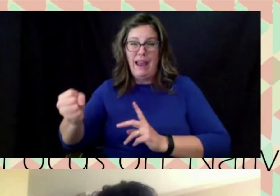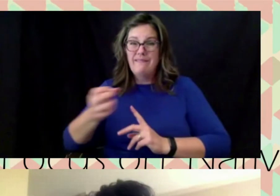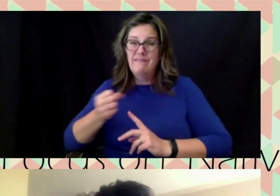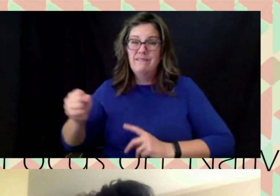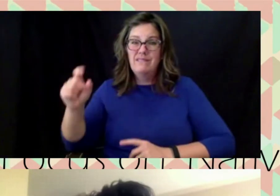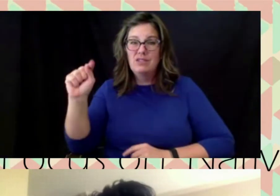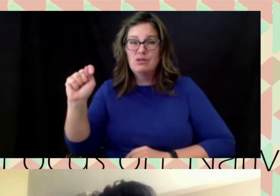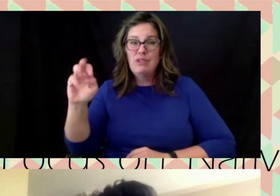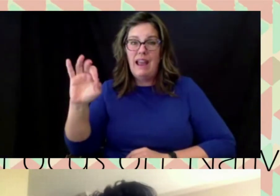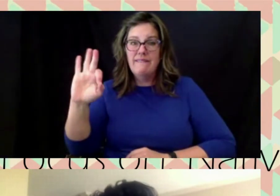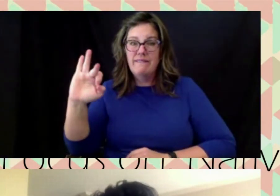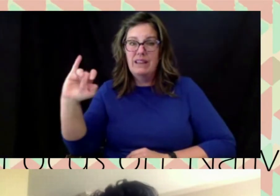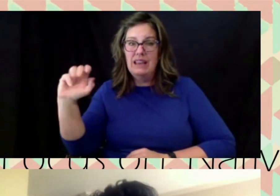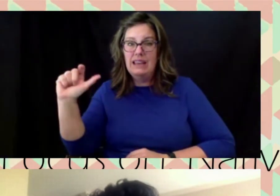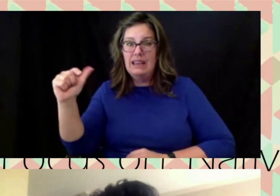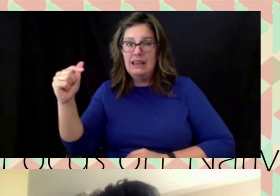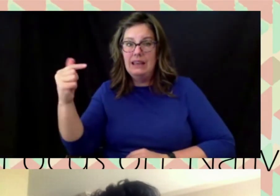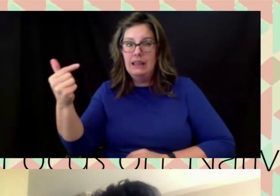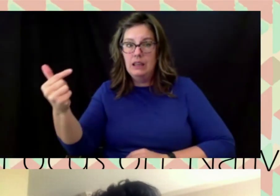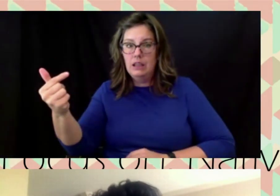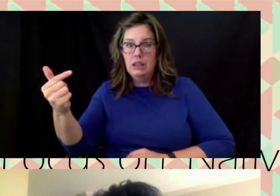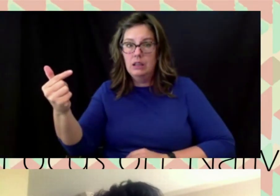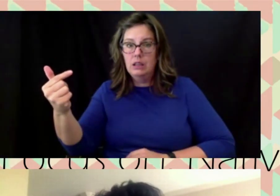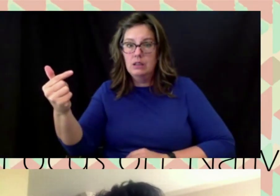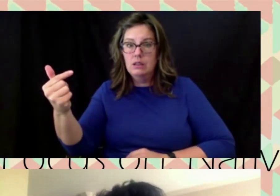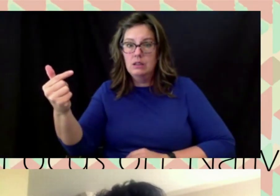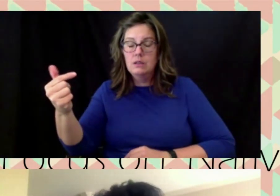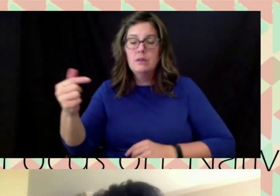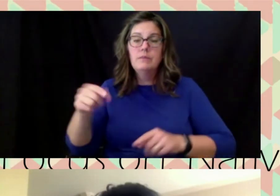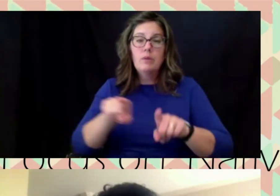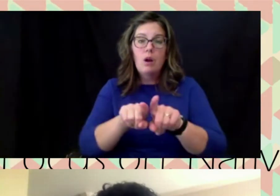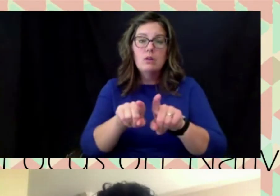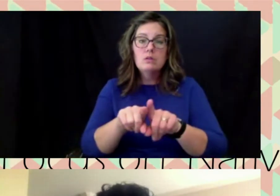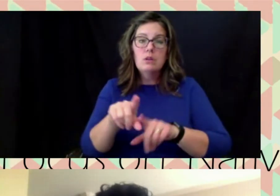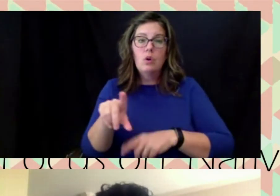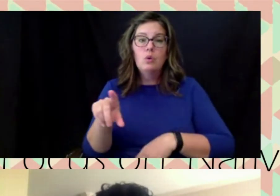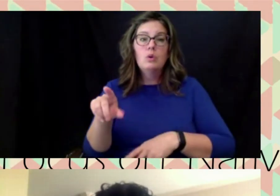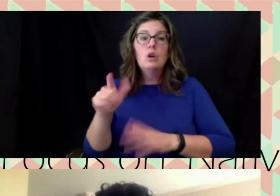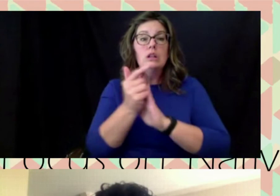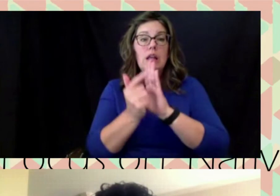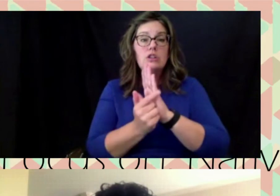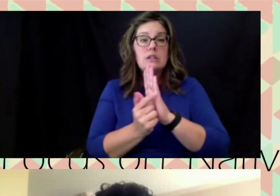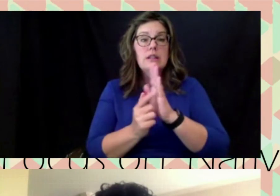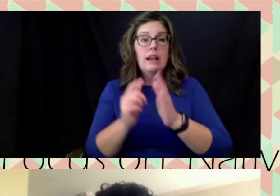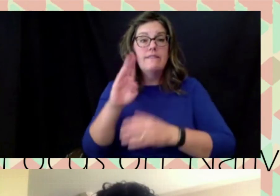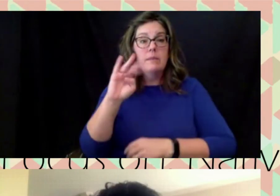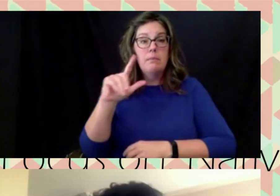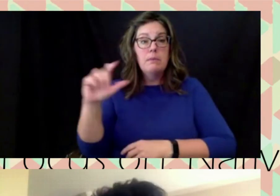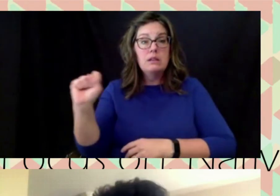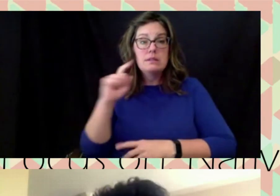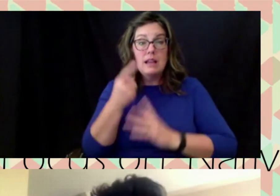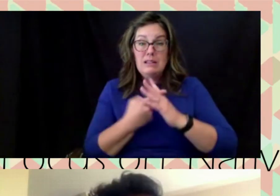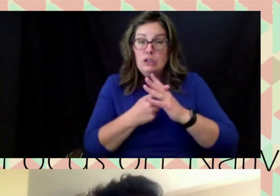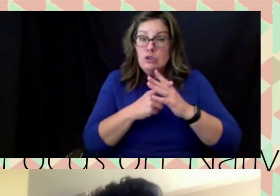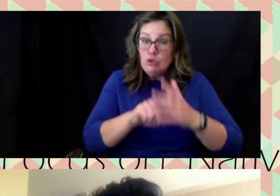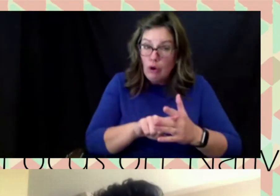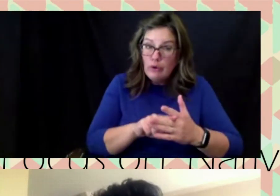aside you know i think legislative bills it's a start it's a step to address the issue but one